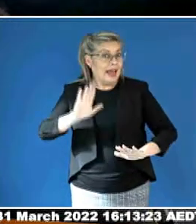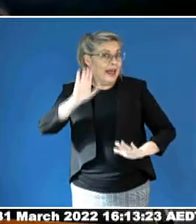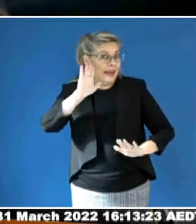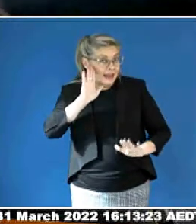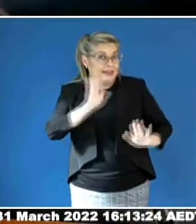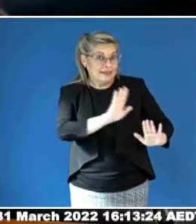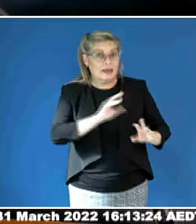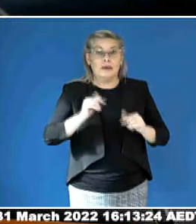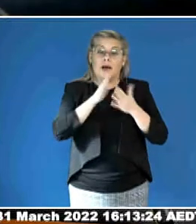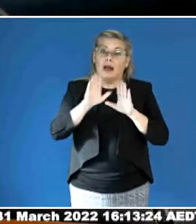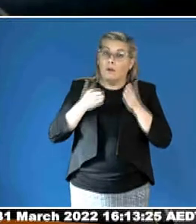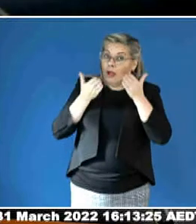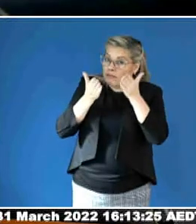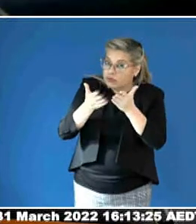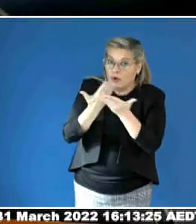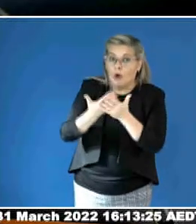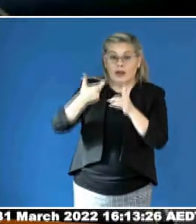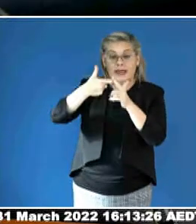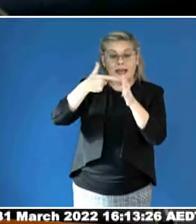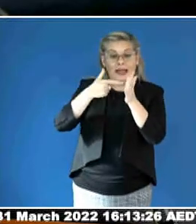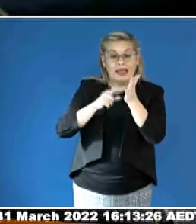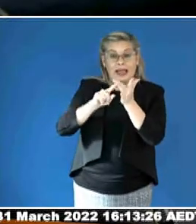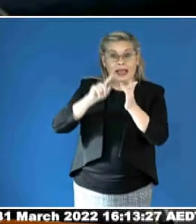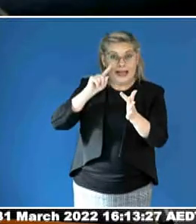an opportunity to thank both Katie and Nikita shortly.